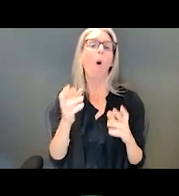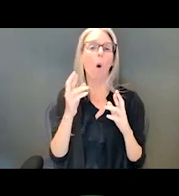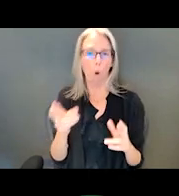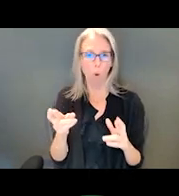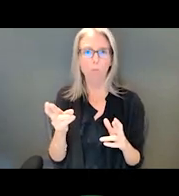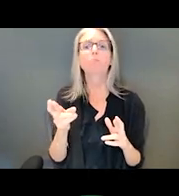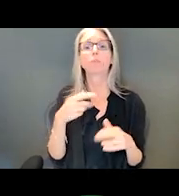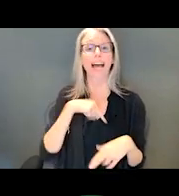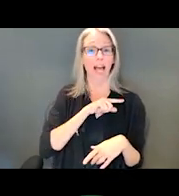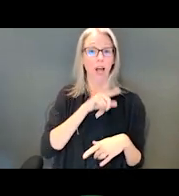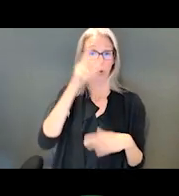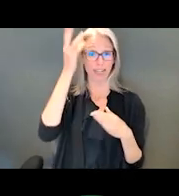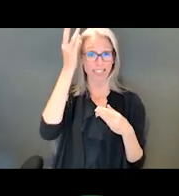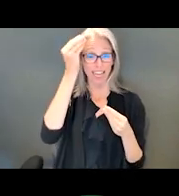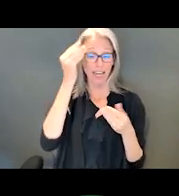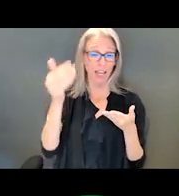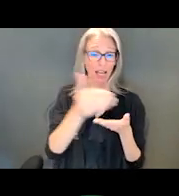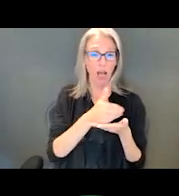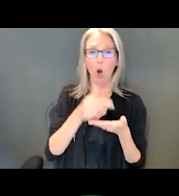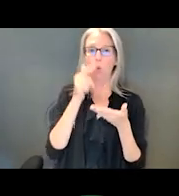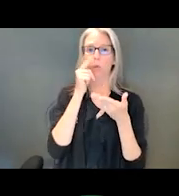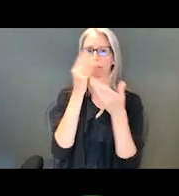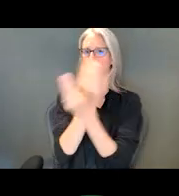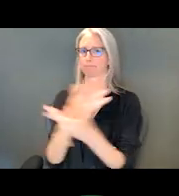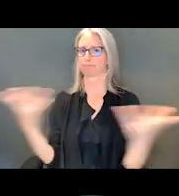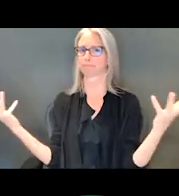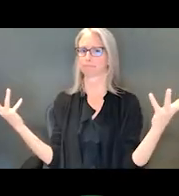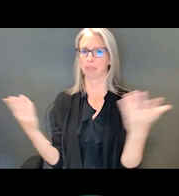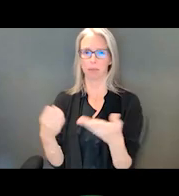going on across the country, but getting more and more of this data out into the public